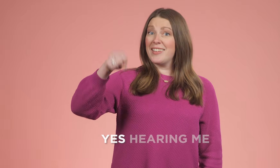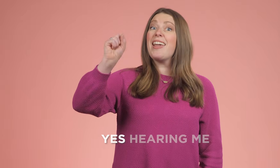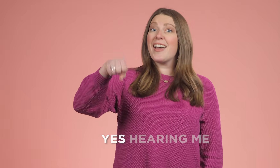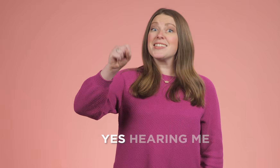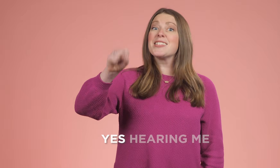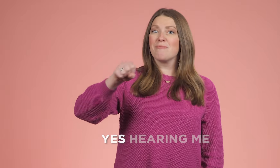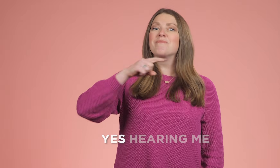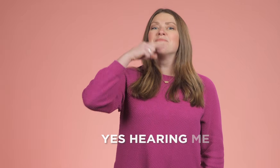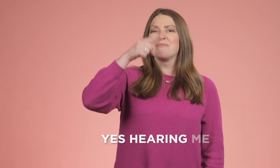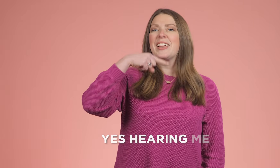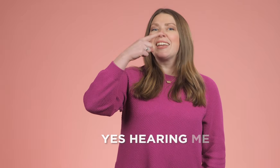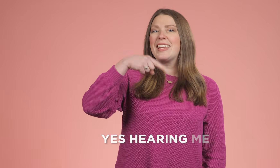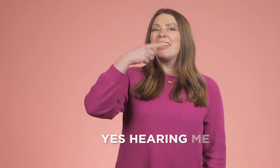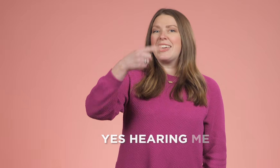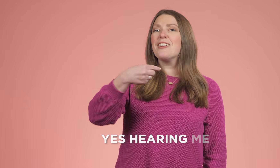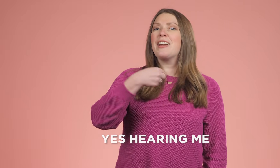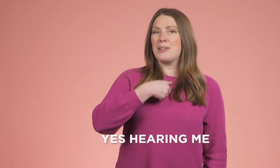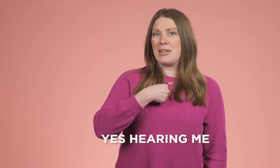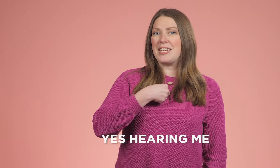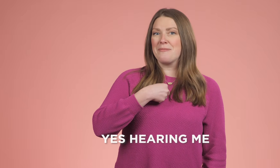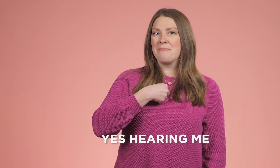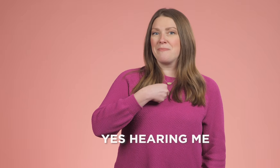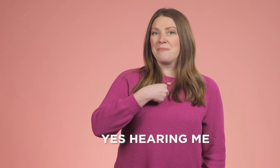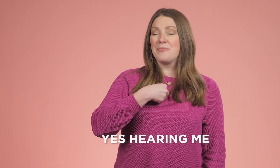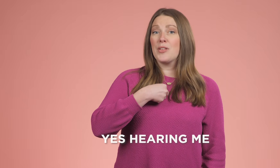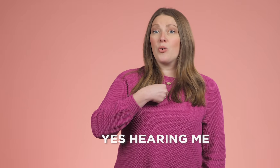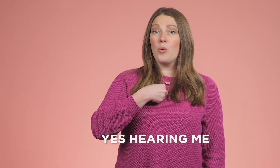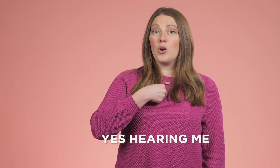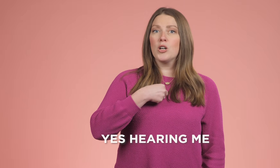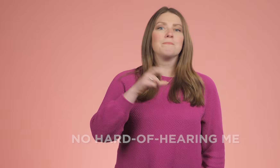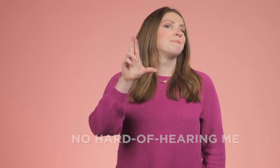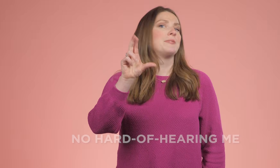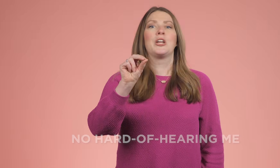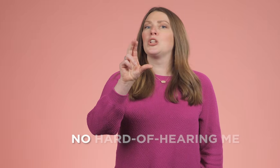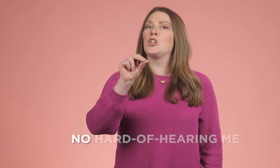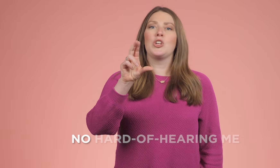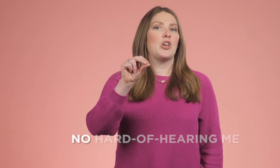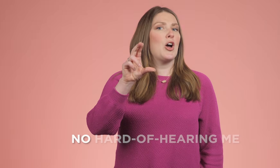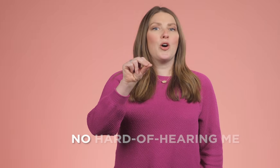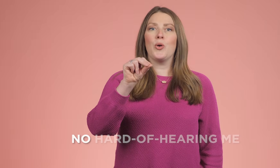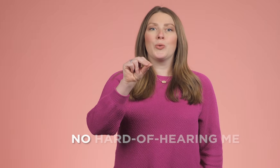Yes, hearing me, or no